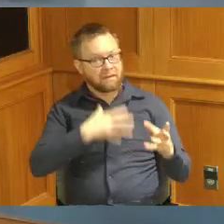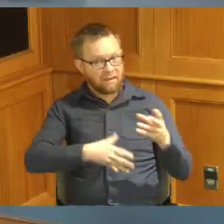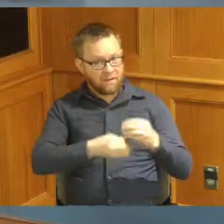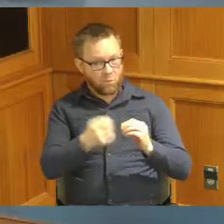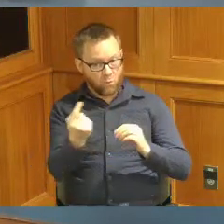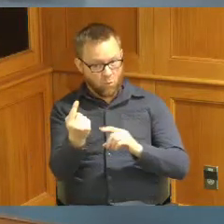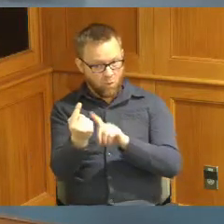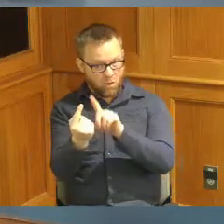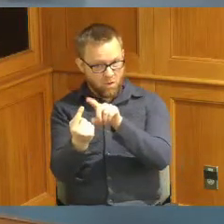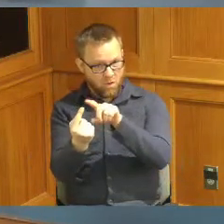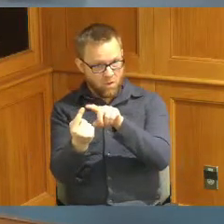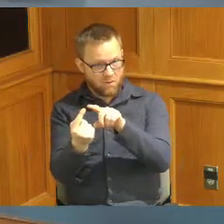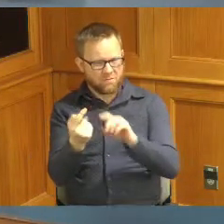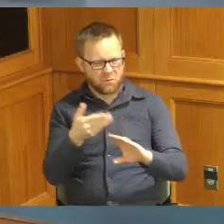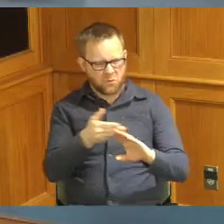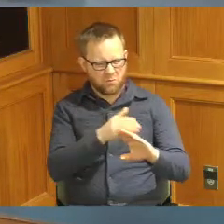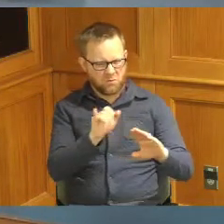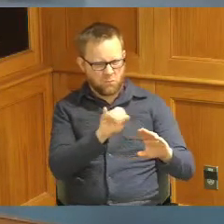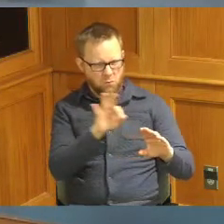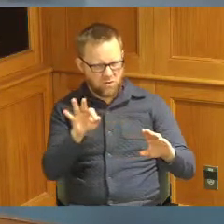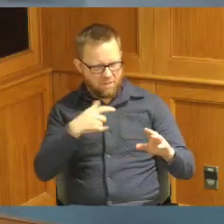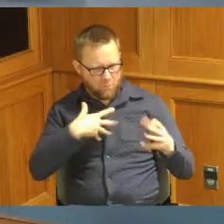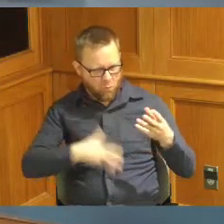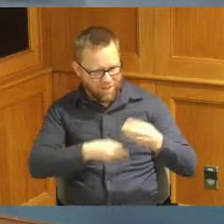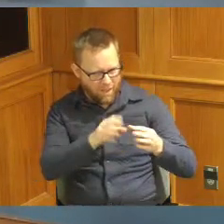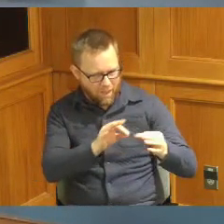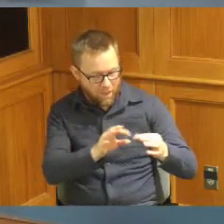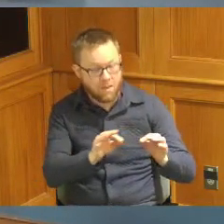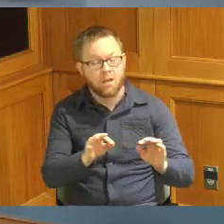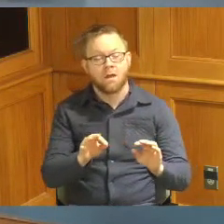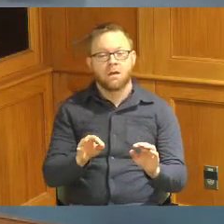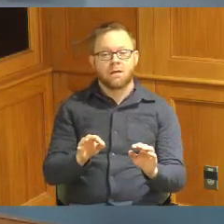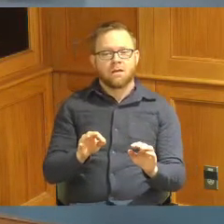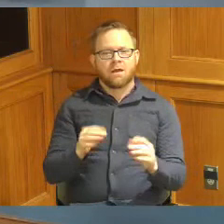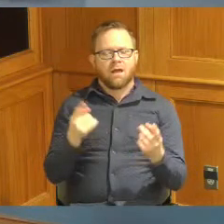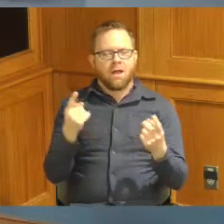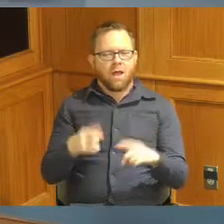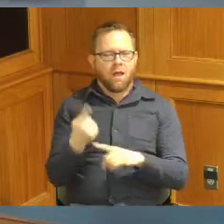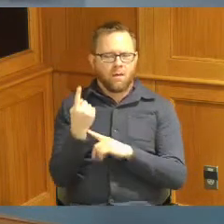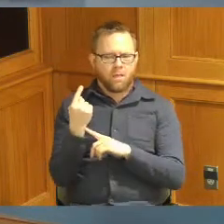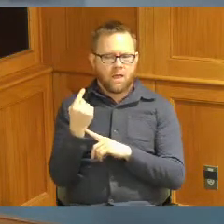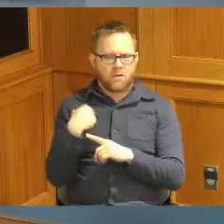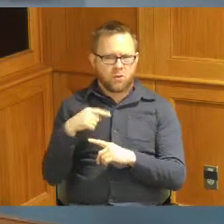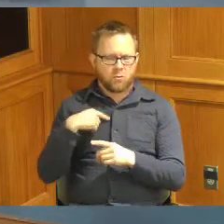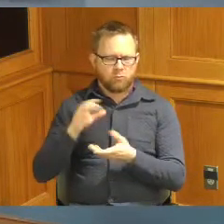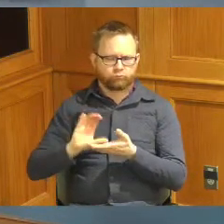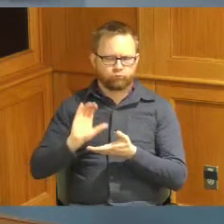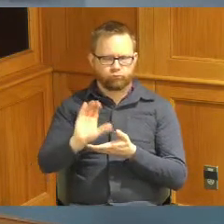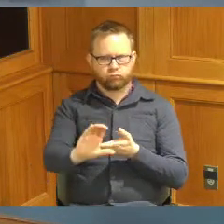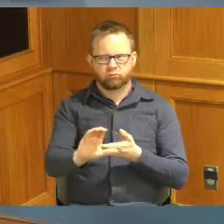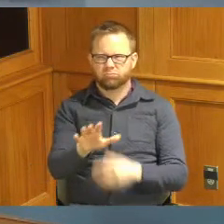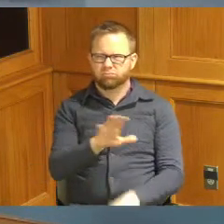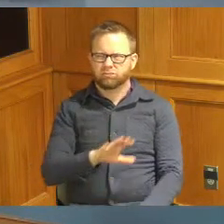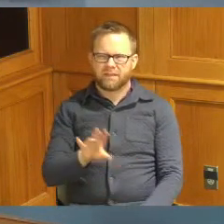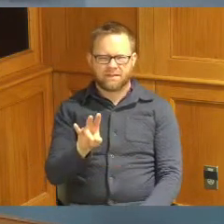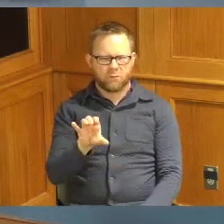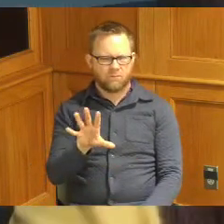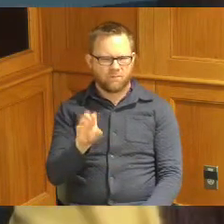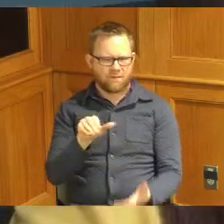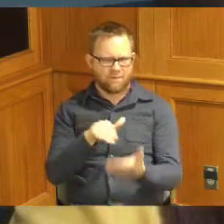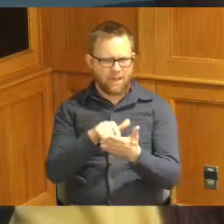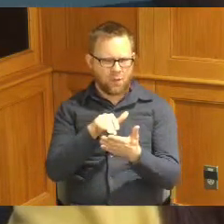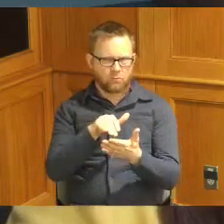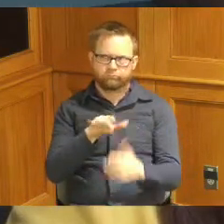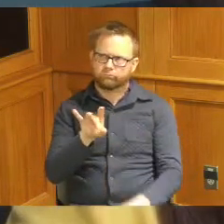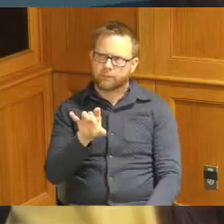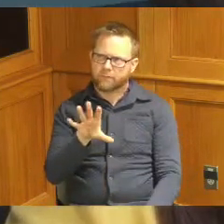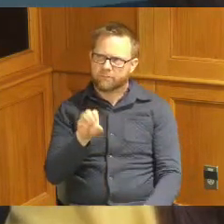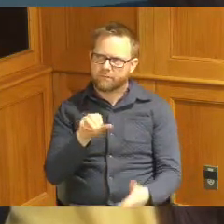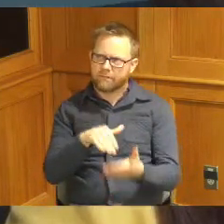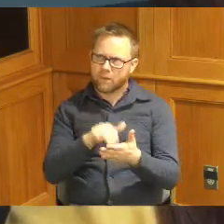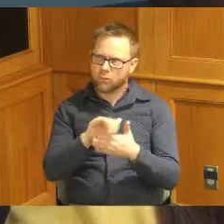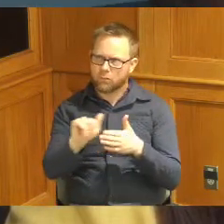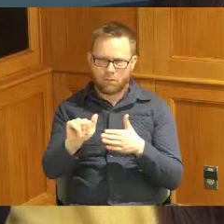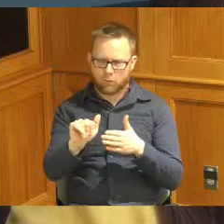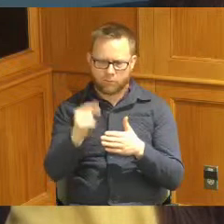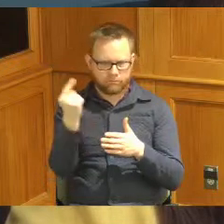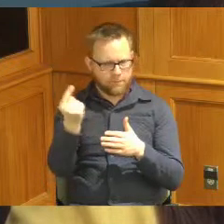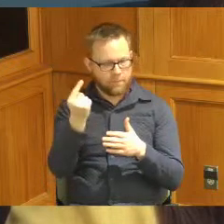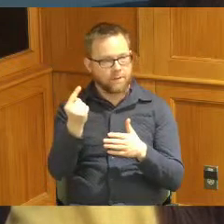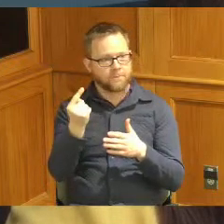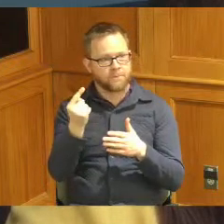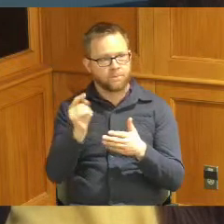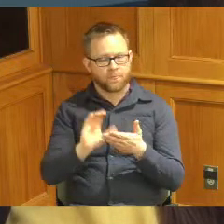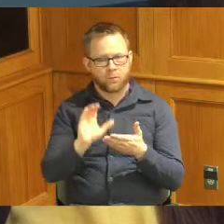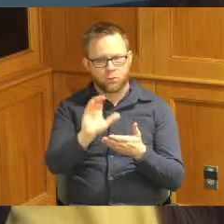item on before Jeff got started so last year we allocated about 750 850,000 two different entities